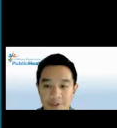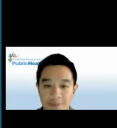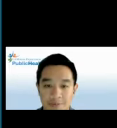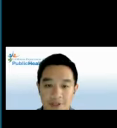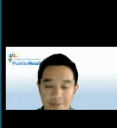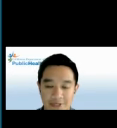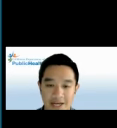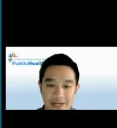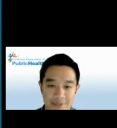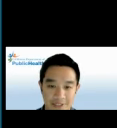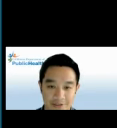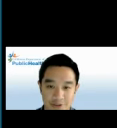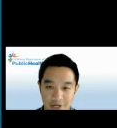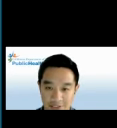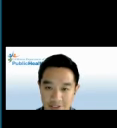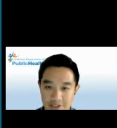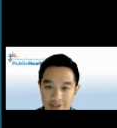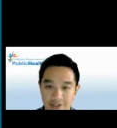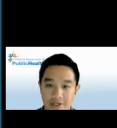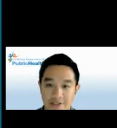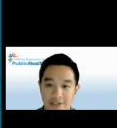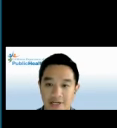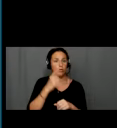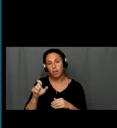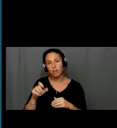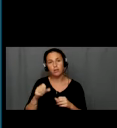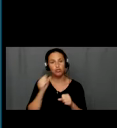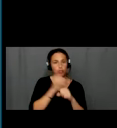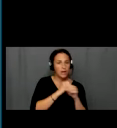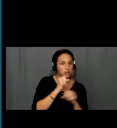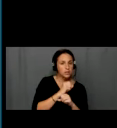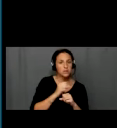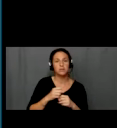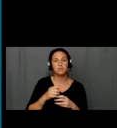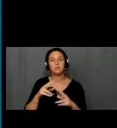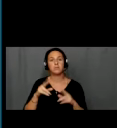municipal climate adaptation strategies, conducting analyses using